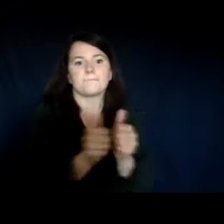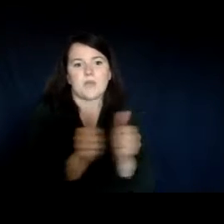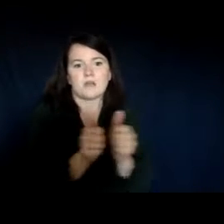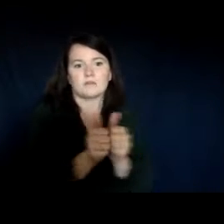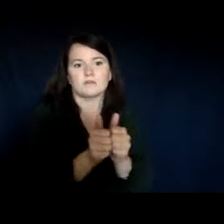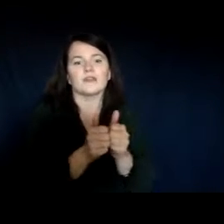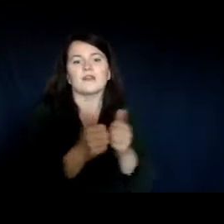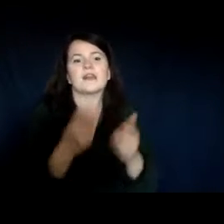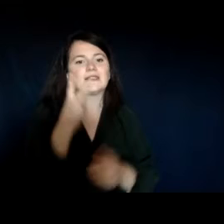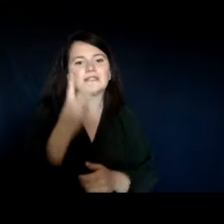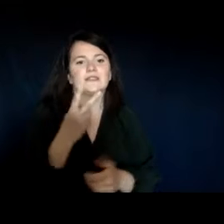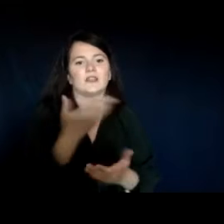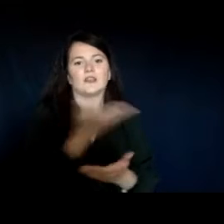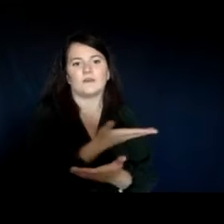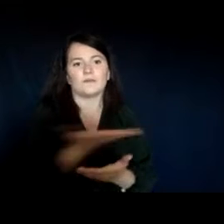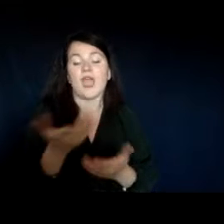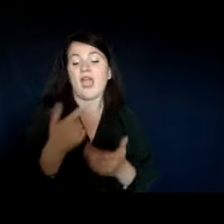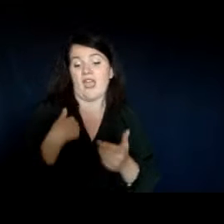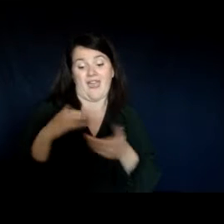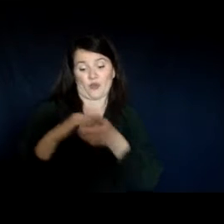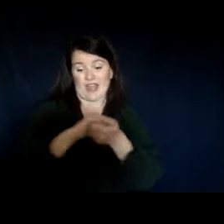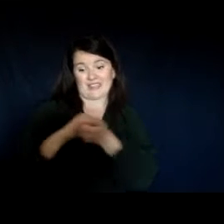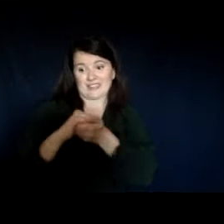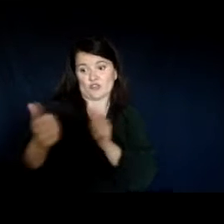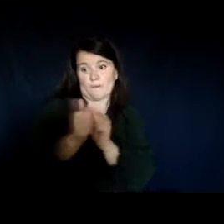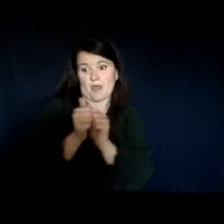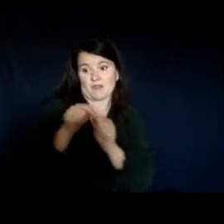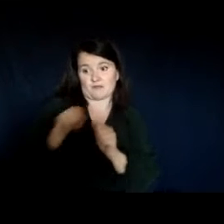for the partner organisations who are delivering the support.